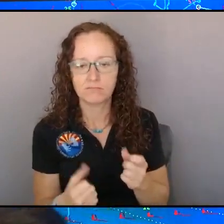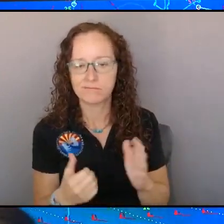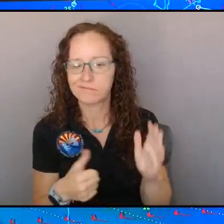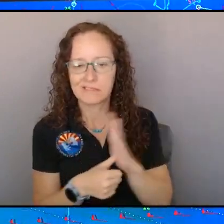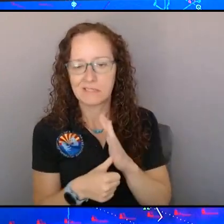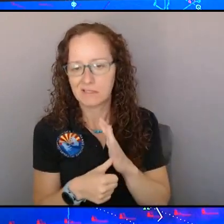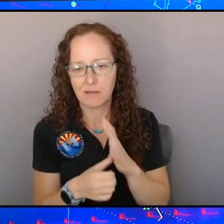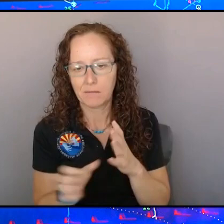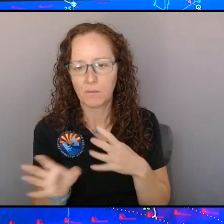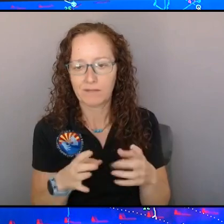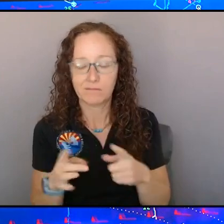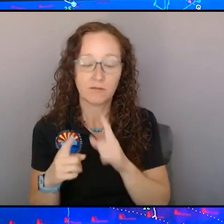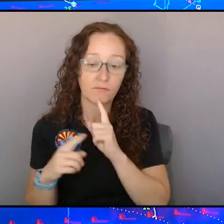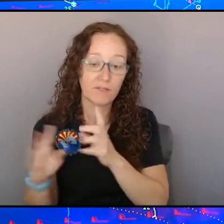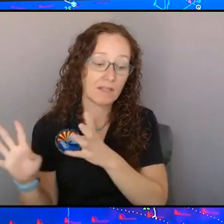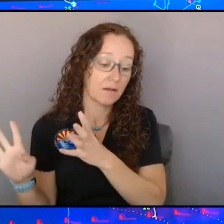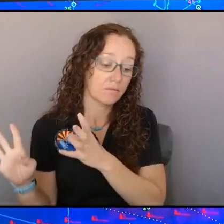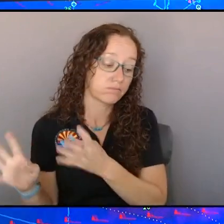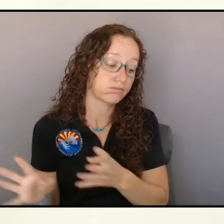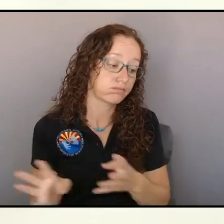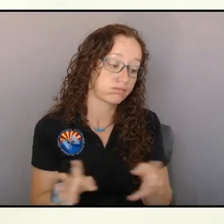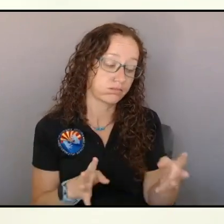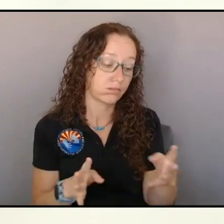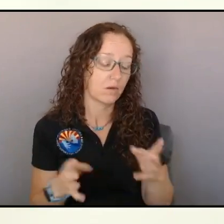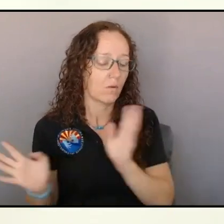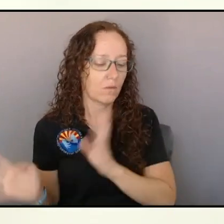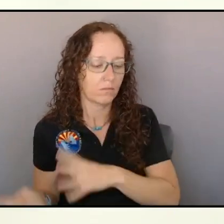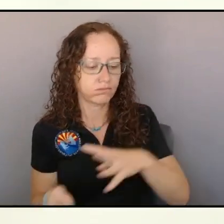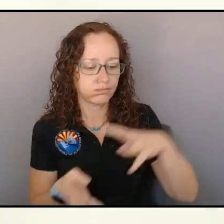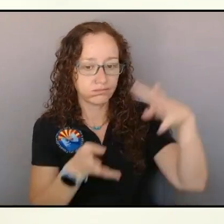southwest and then over on the eastern plains we're going to